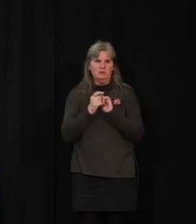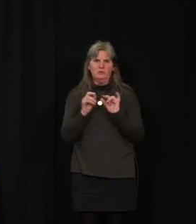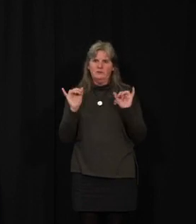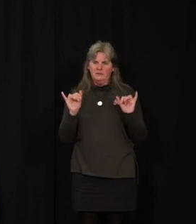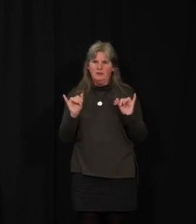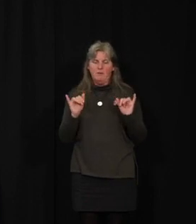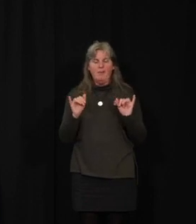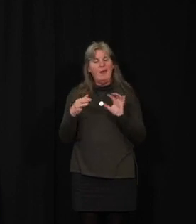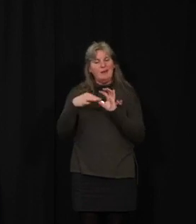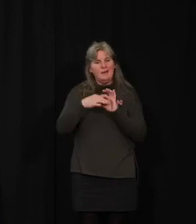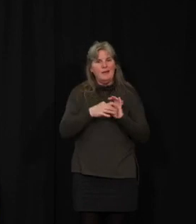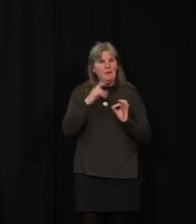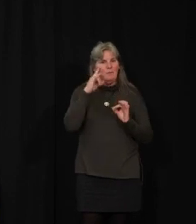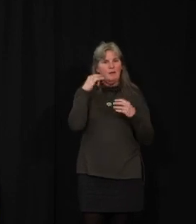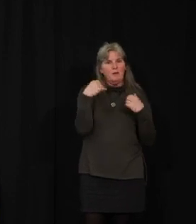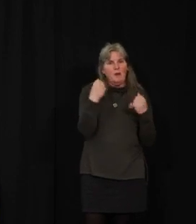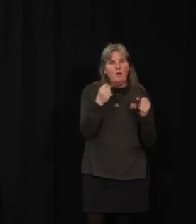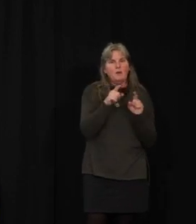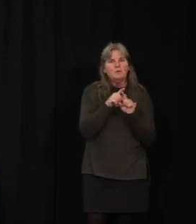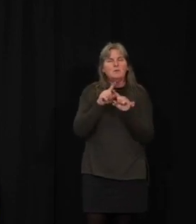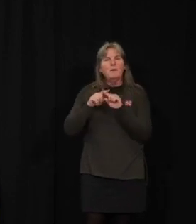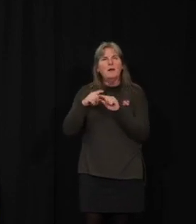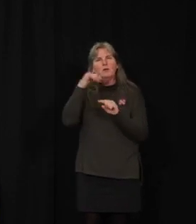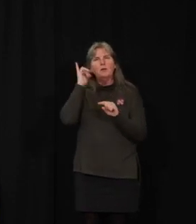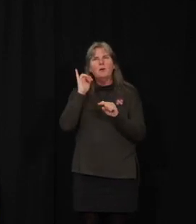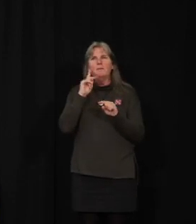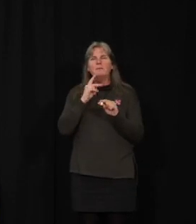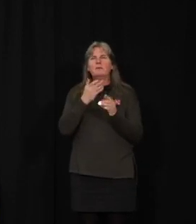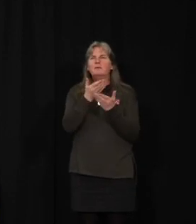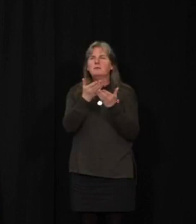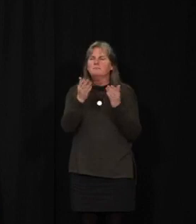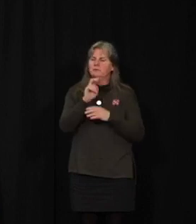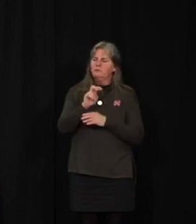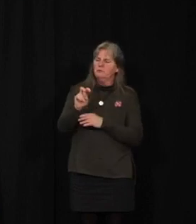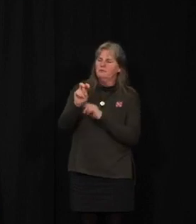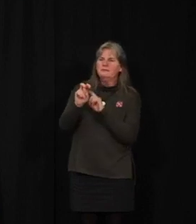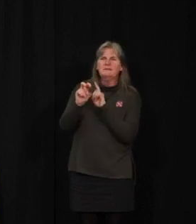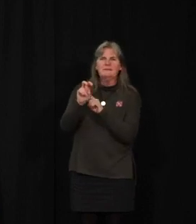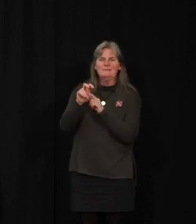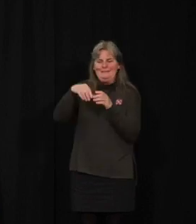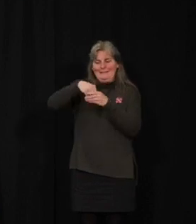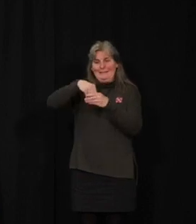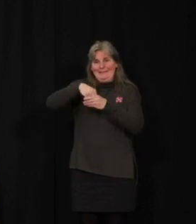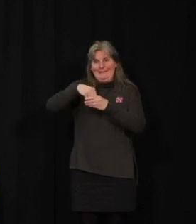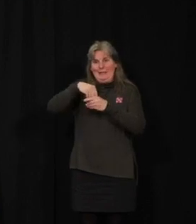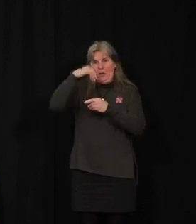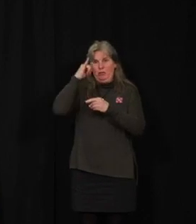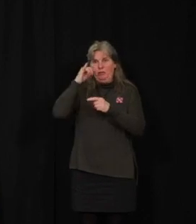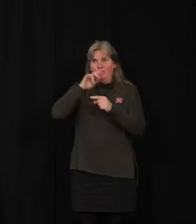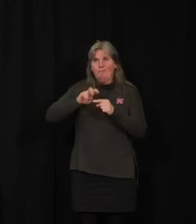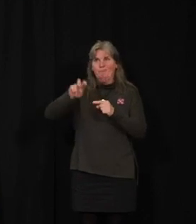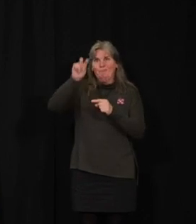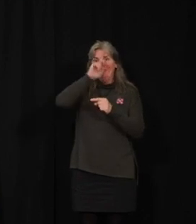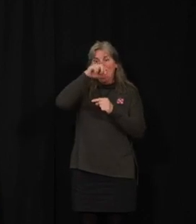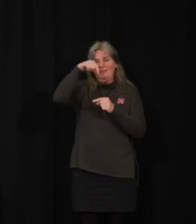also to tourism with inside our own territory. It is really hard to go any